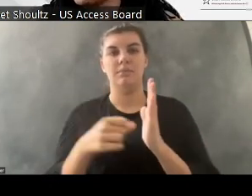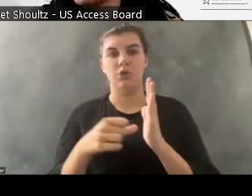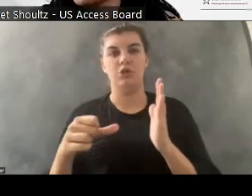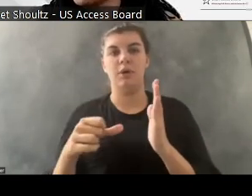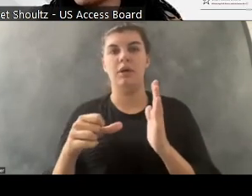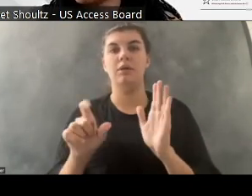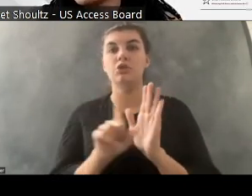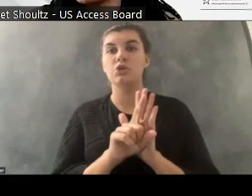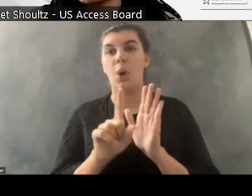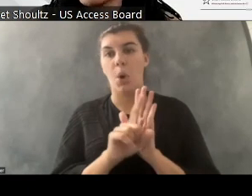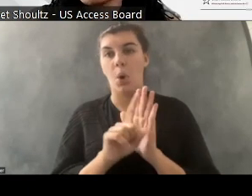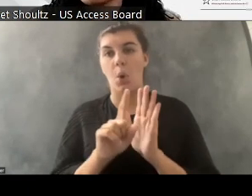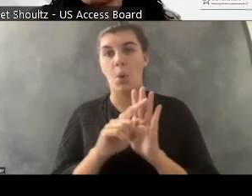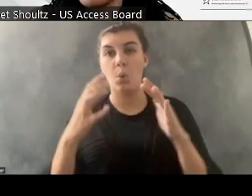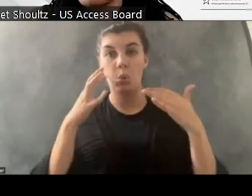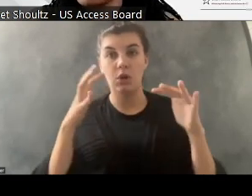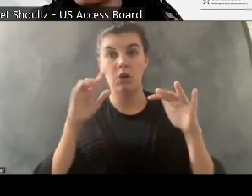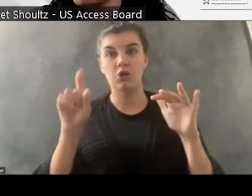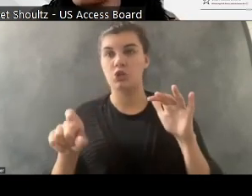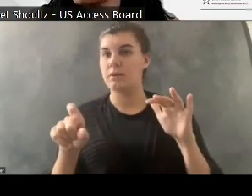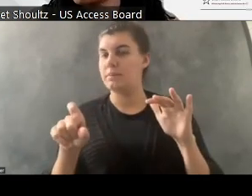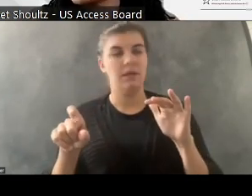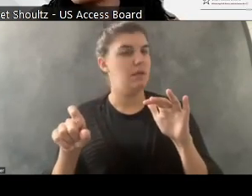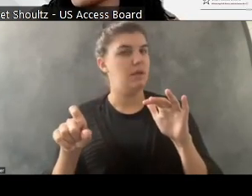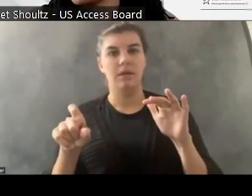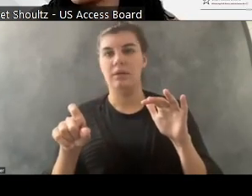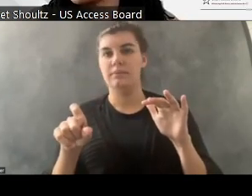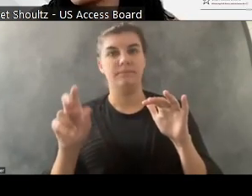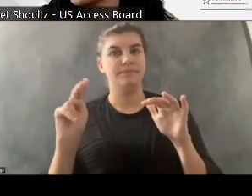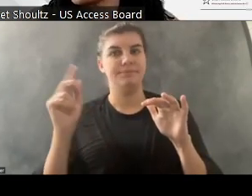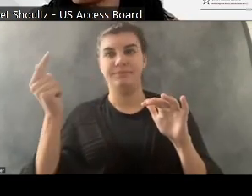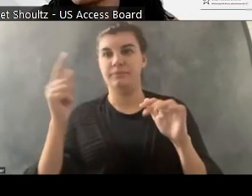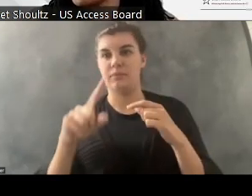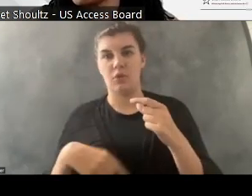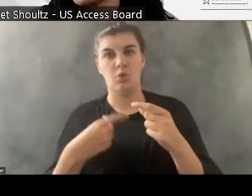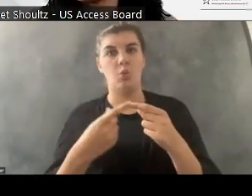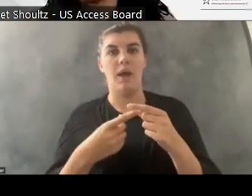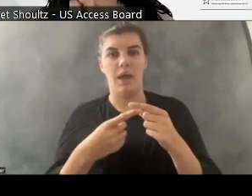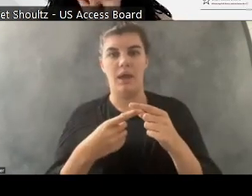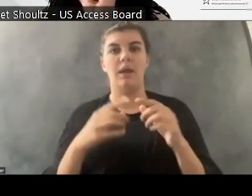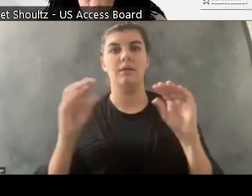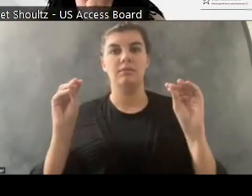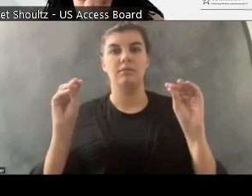tones shall be deactivated when the traffic control signal is operating in flashing mode.